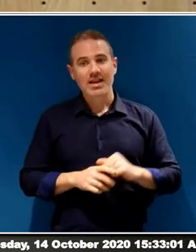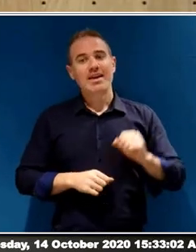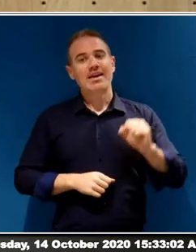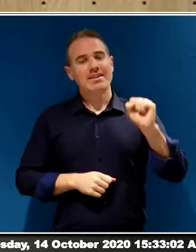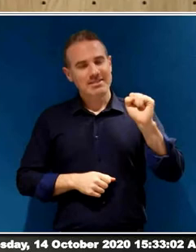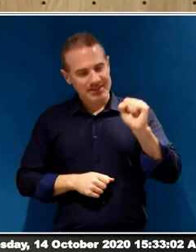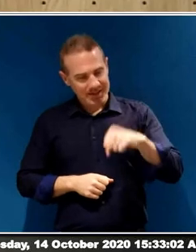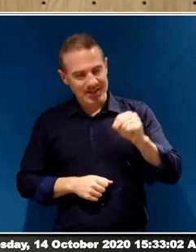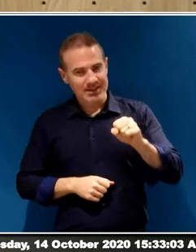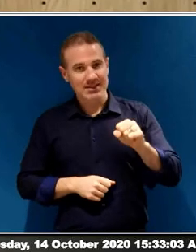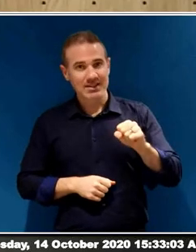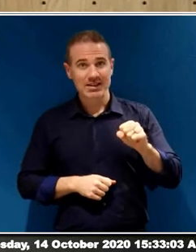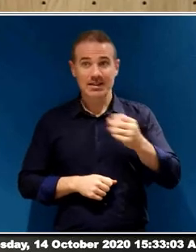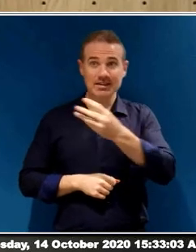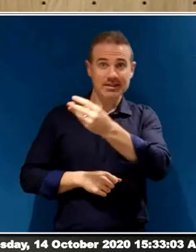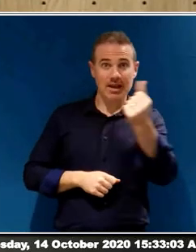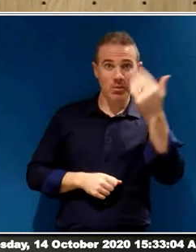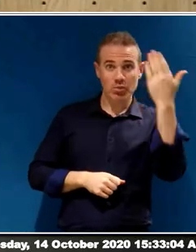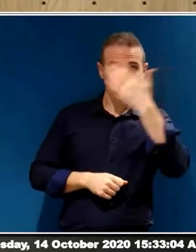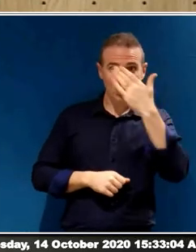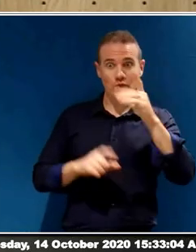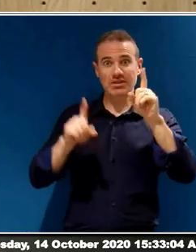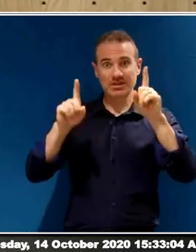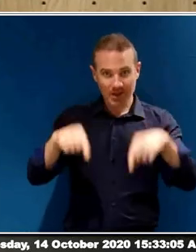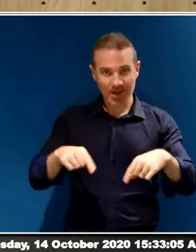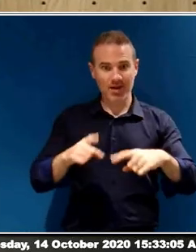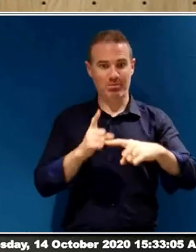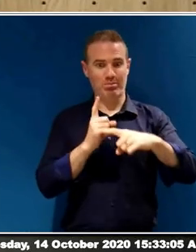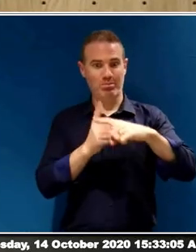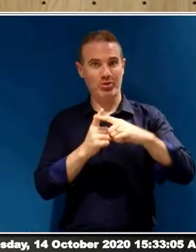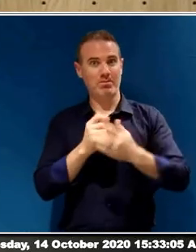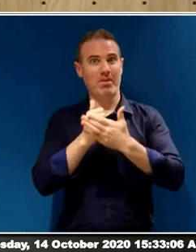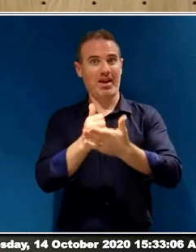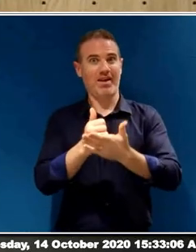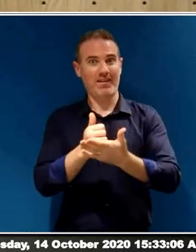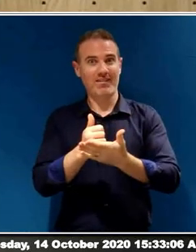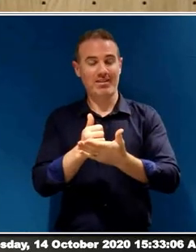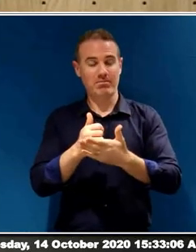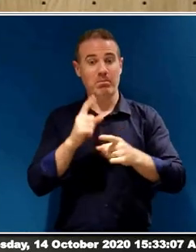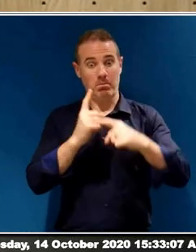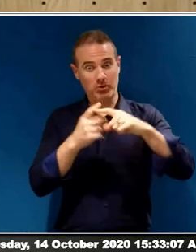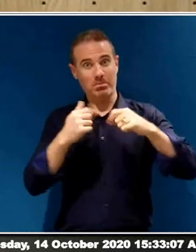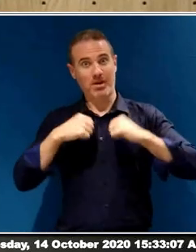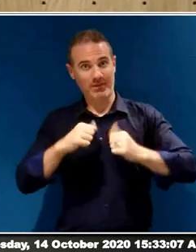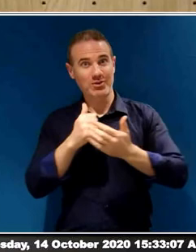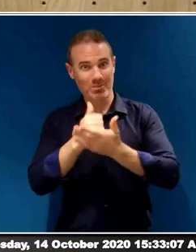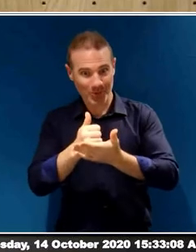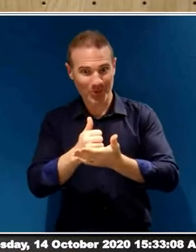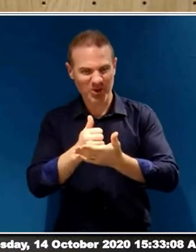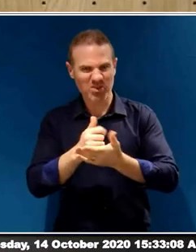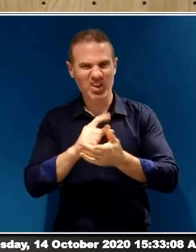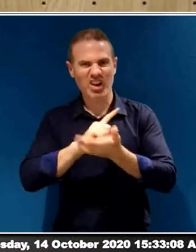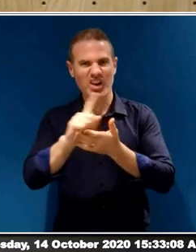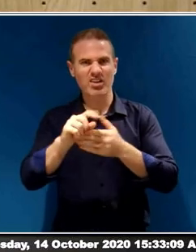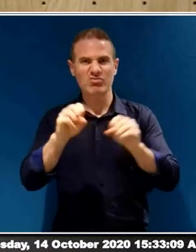support, and the key reason we've identified for, that is Government funding runs out.